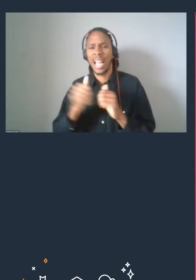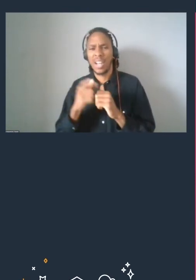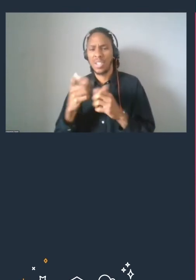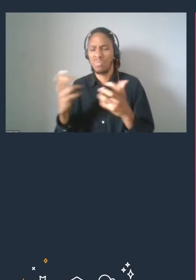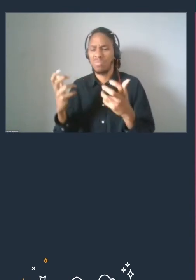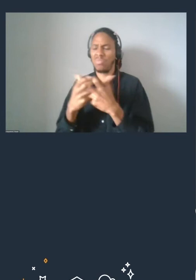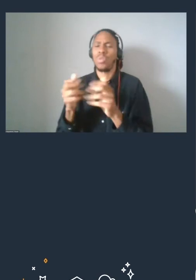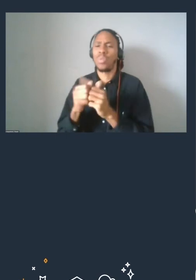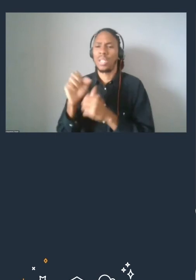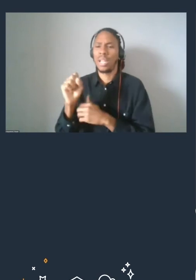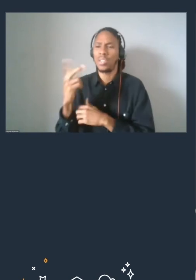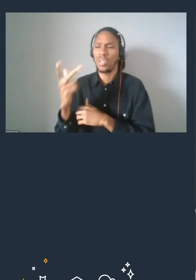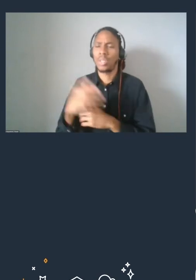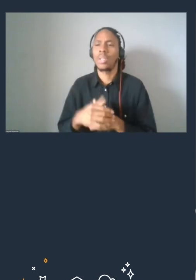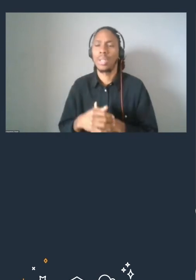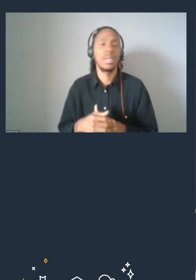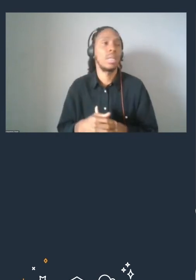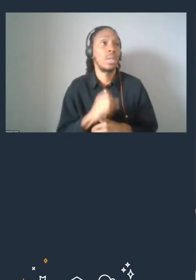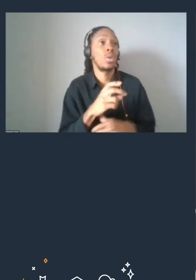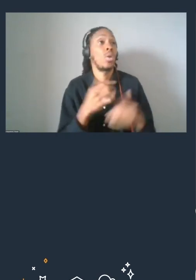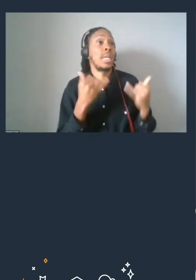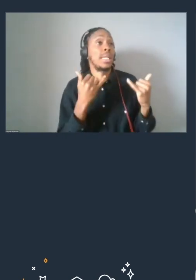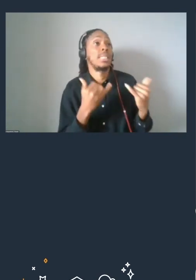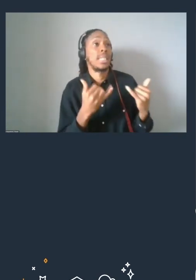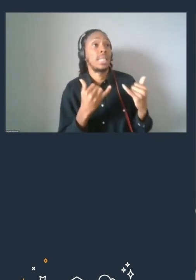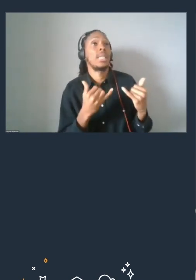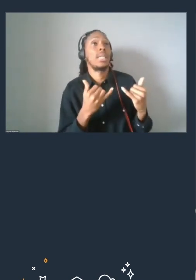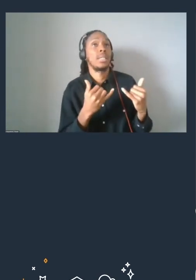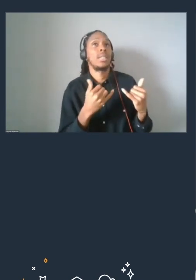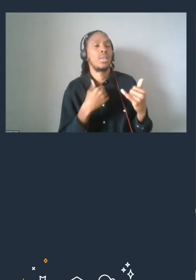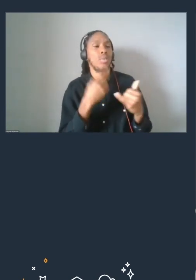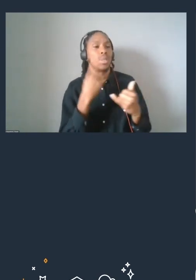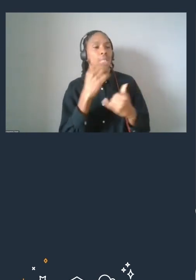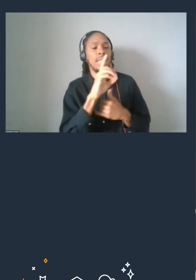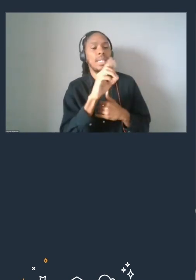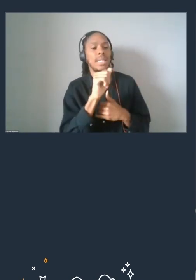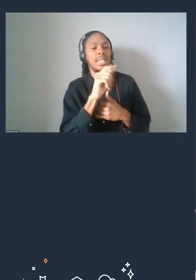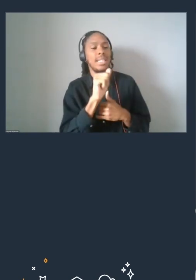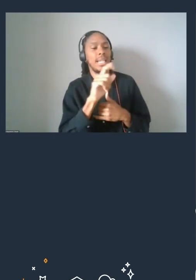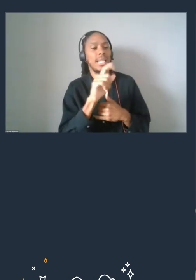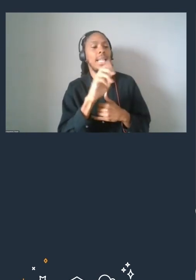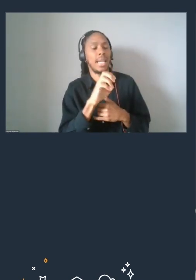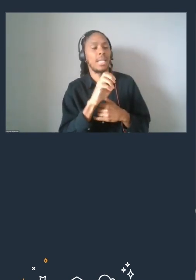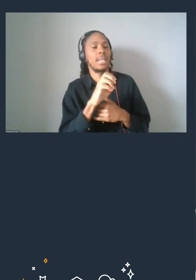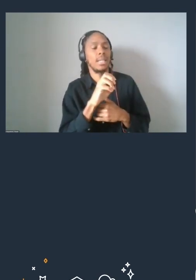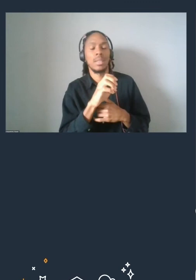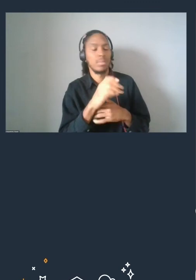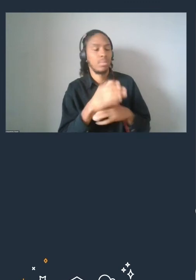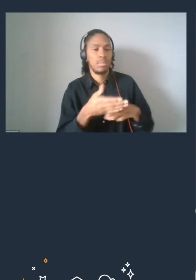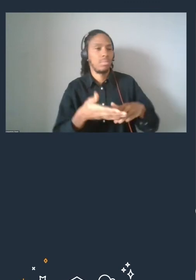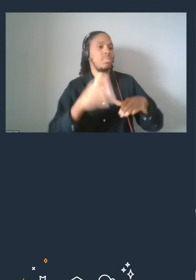Yeah. So today, we see data lake are becoming increasingly mission-criticals.